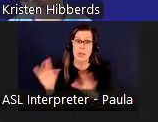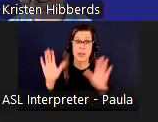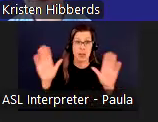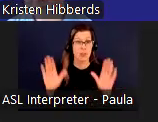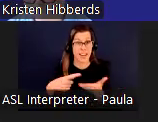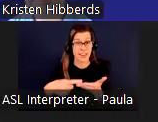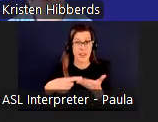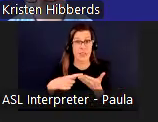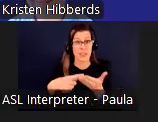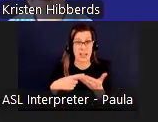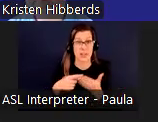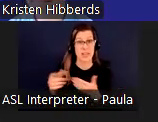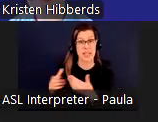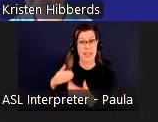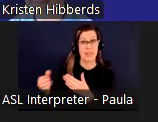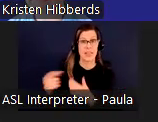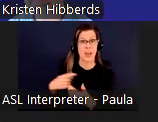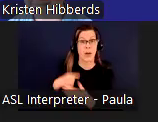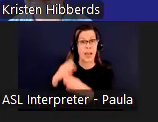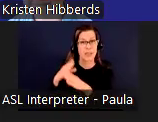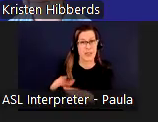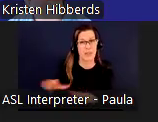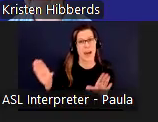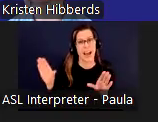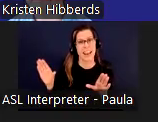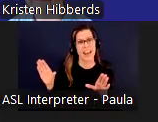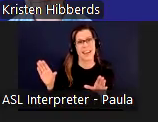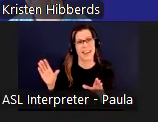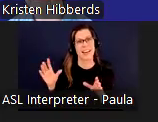Even though I, I was quiet, I was doing a lot of listening and notes